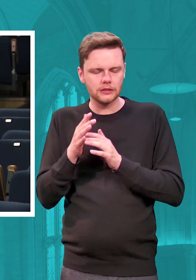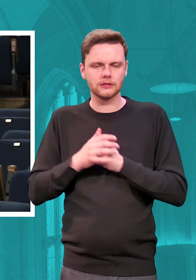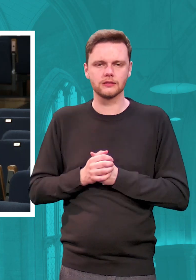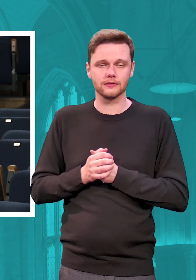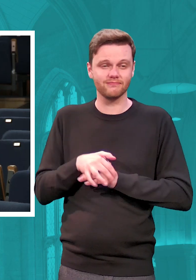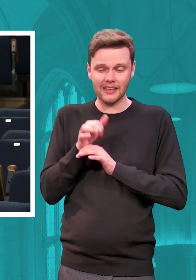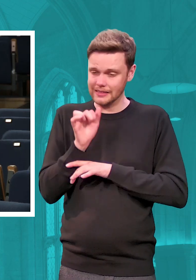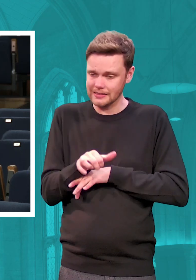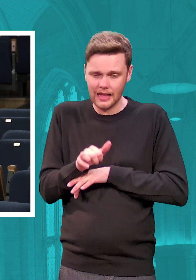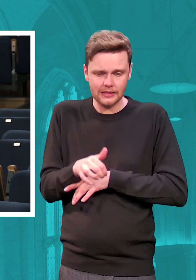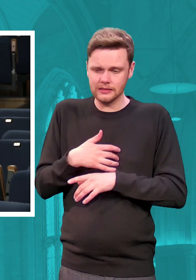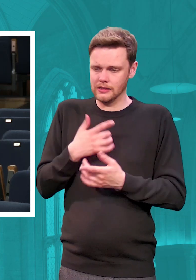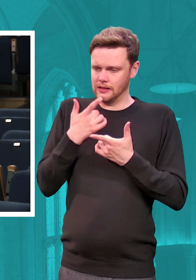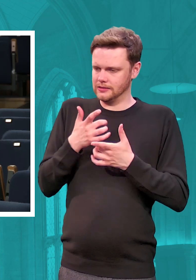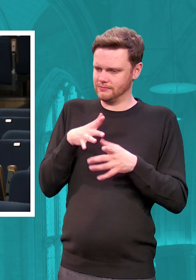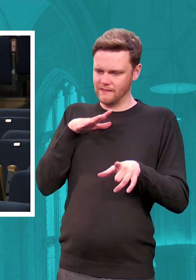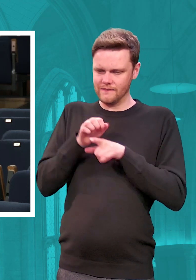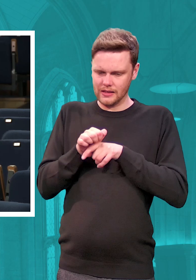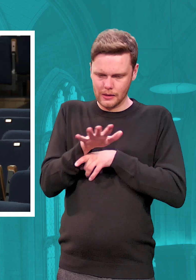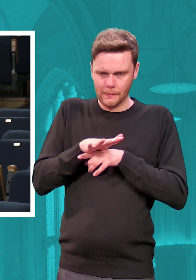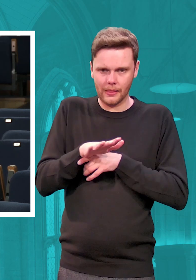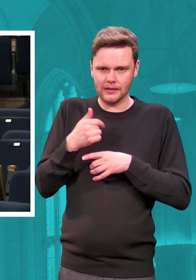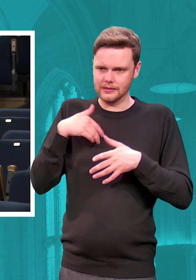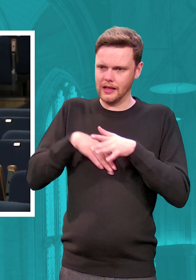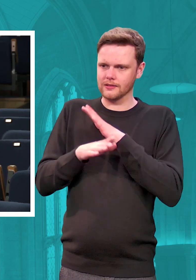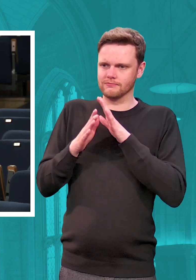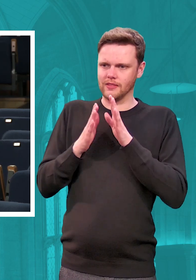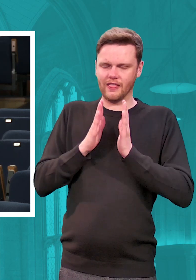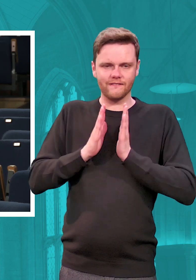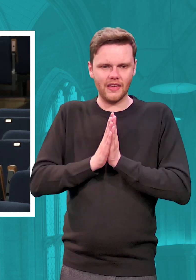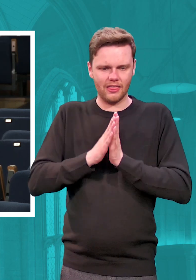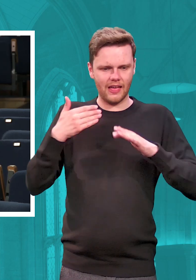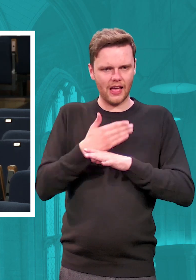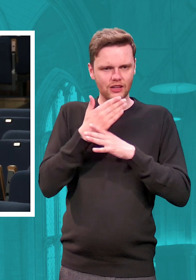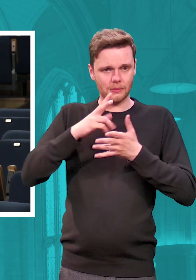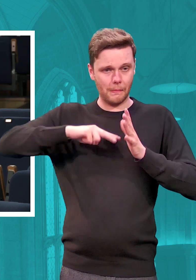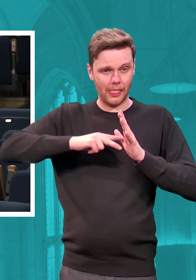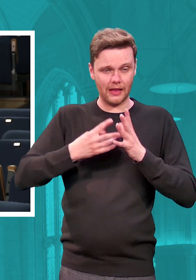of us find a place in the Faith Action Plan. There's something in it for everyone,